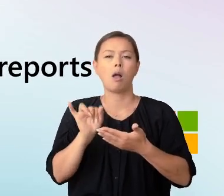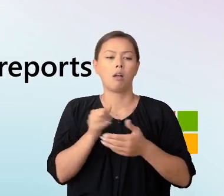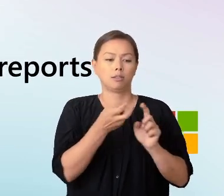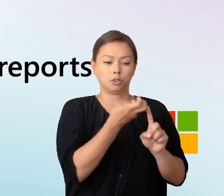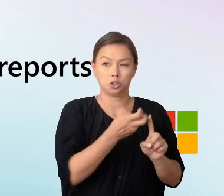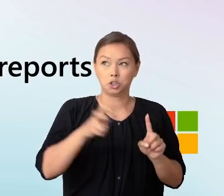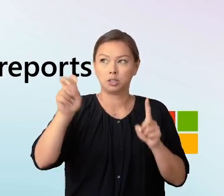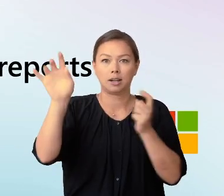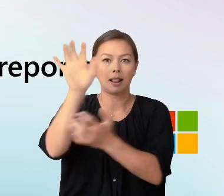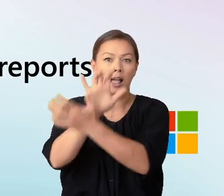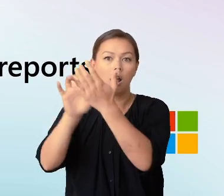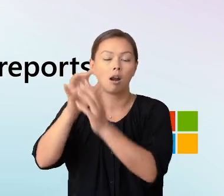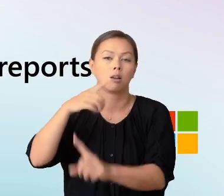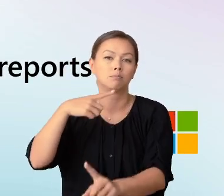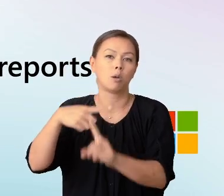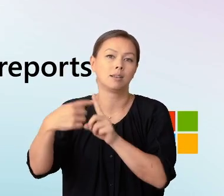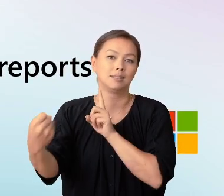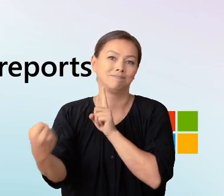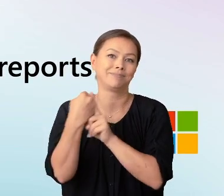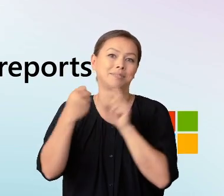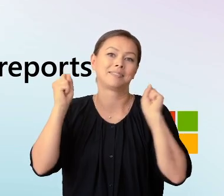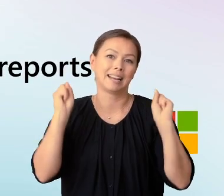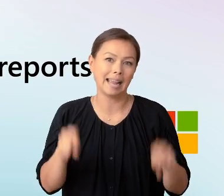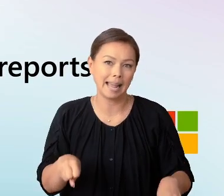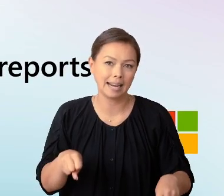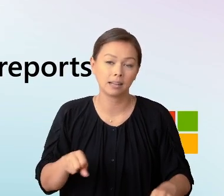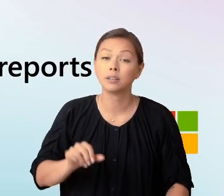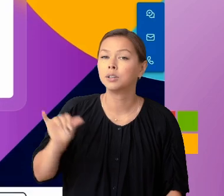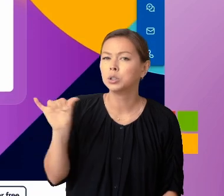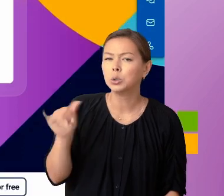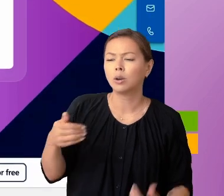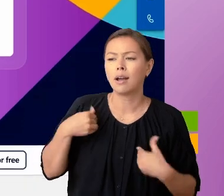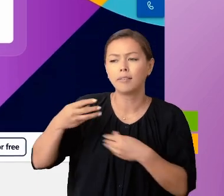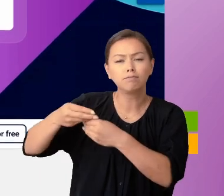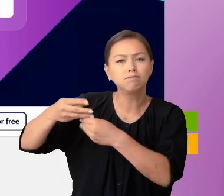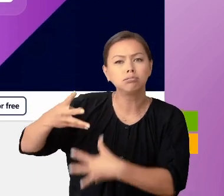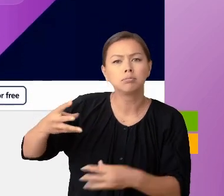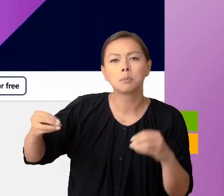to the cloud can positively impact your business. We also have additional